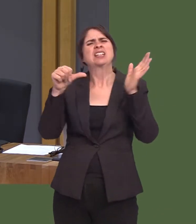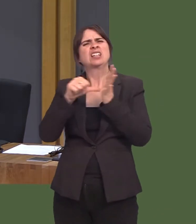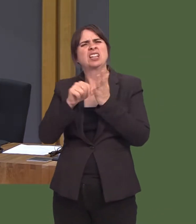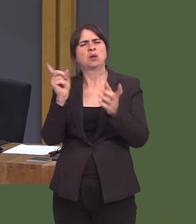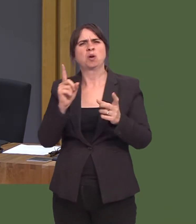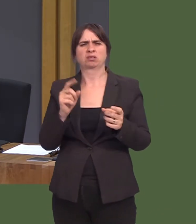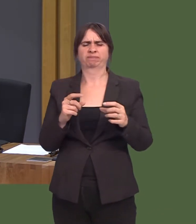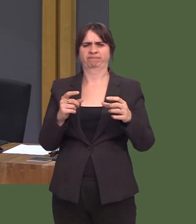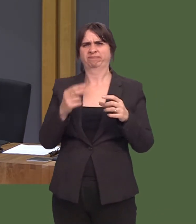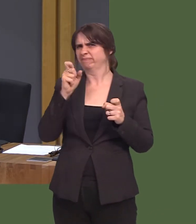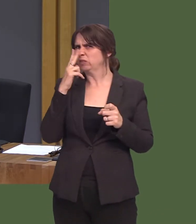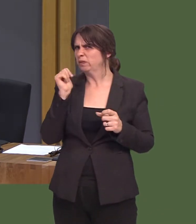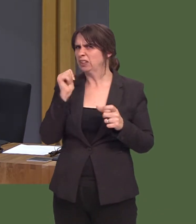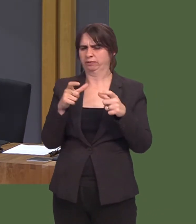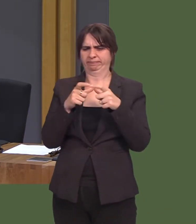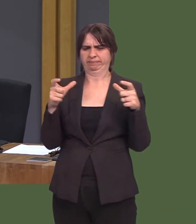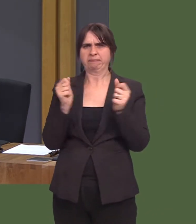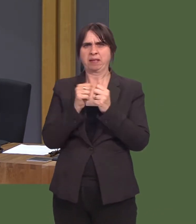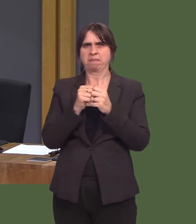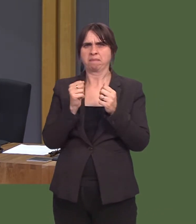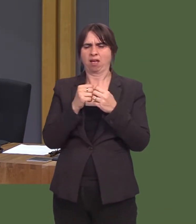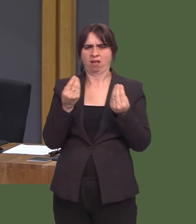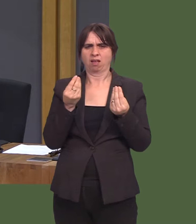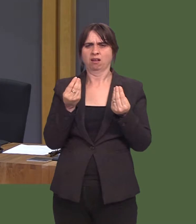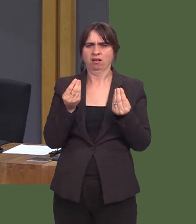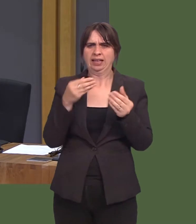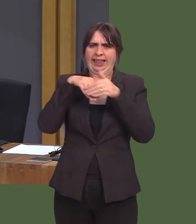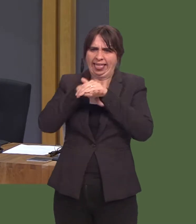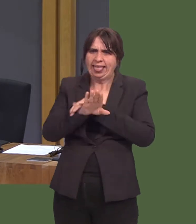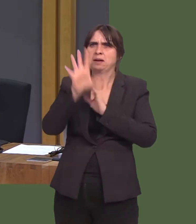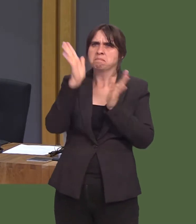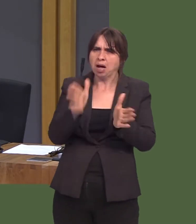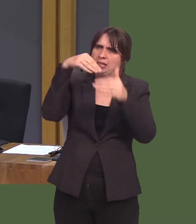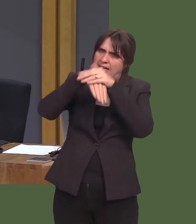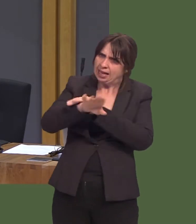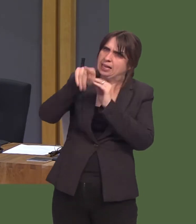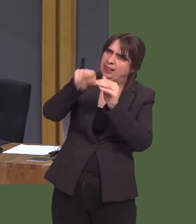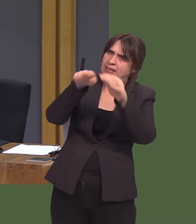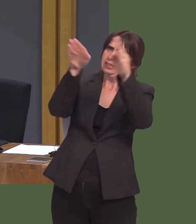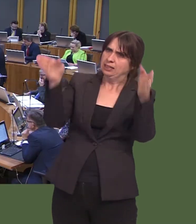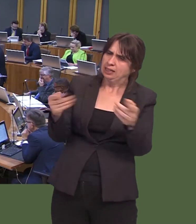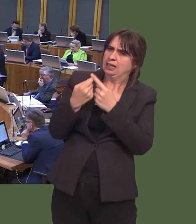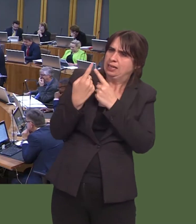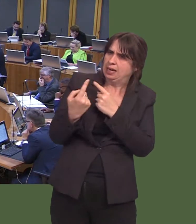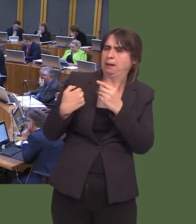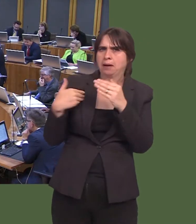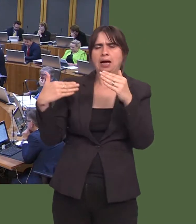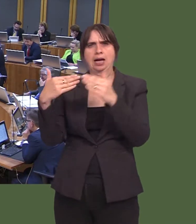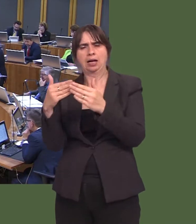In an electronic age, shouldnít it be possible for anyone to vote wherever they are in Wales for the candidate that they prefer?